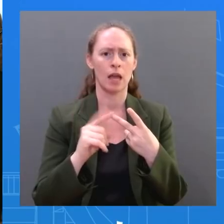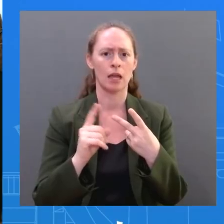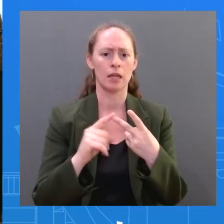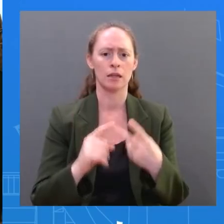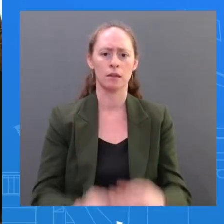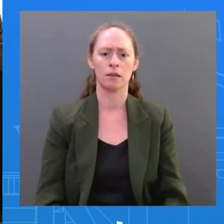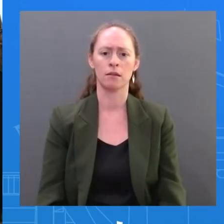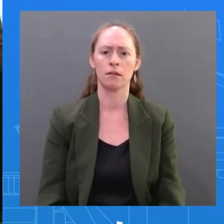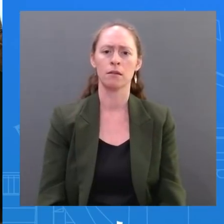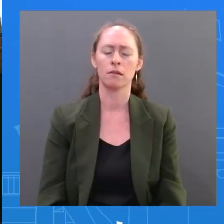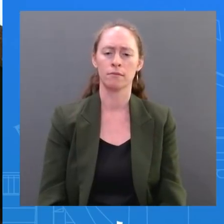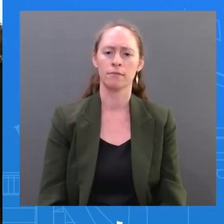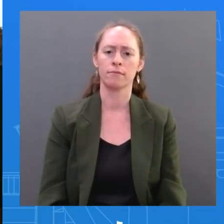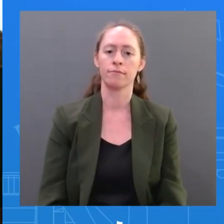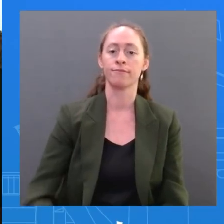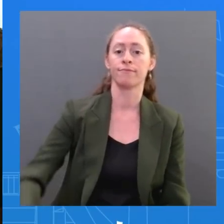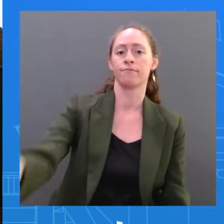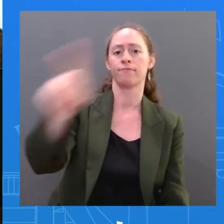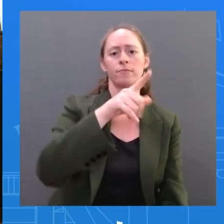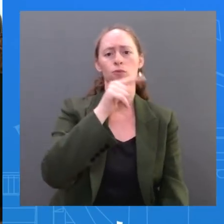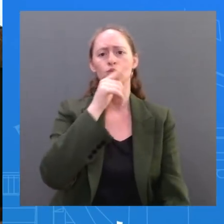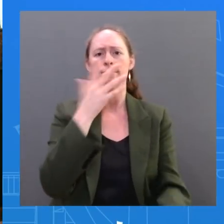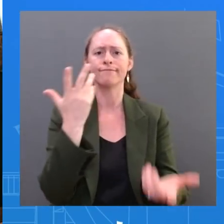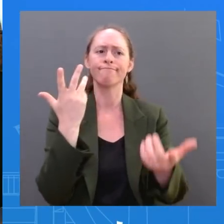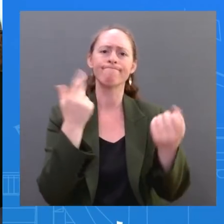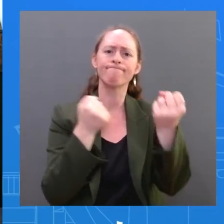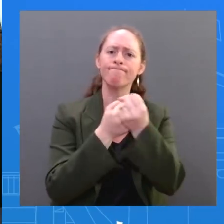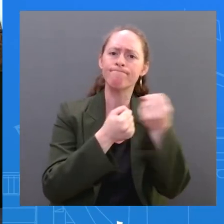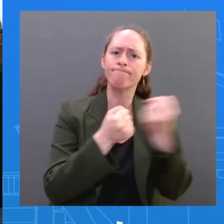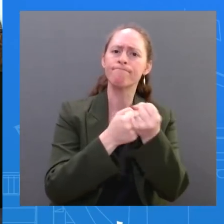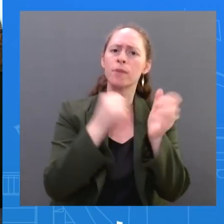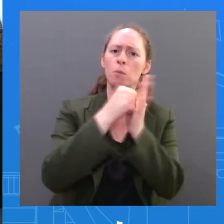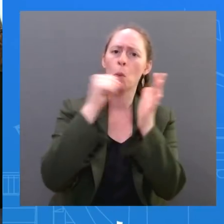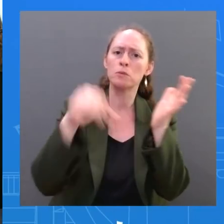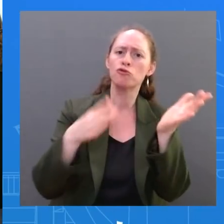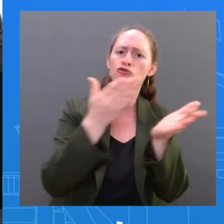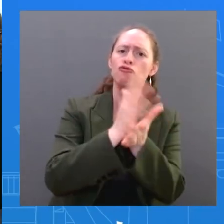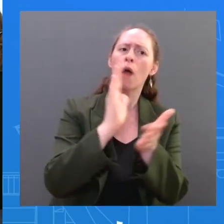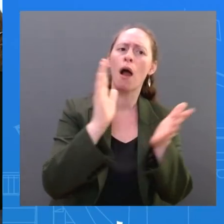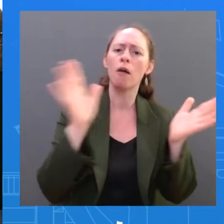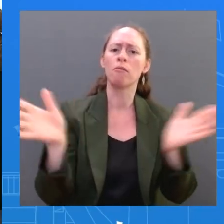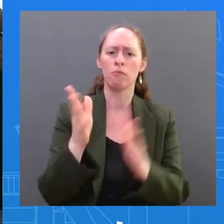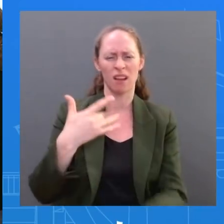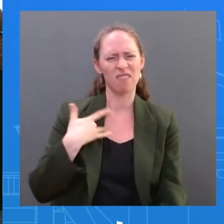that this administration is not moving fast enough. Some of this stuff seems like it could have been done on day one,